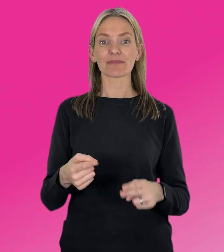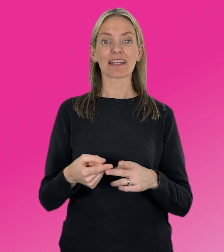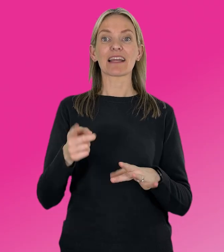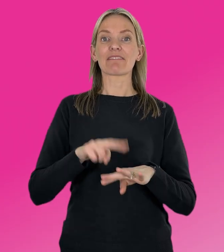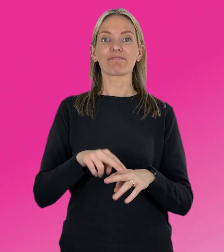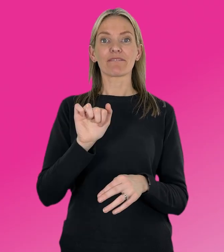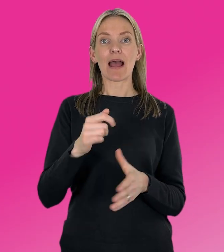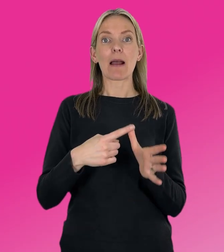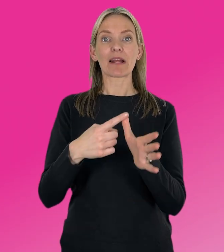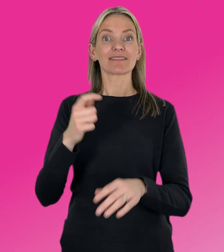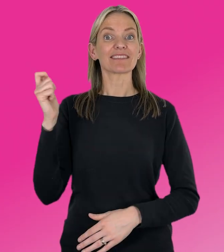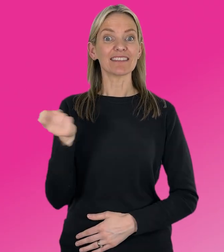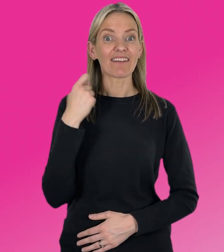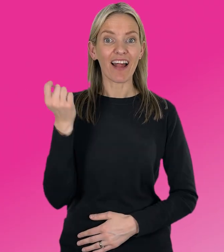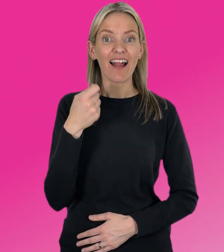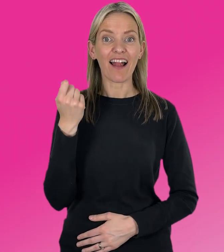If your application is successful,